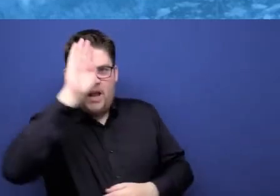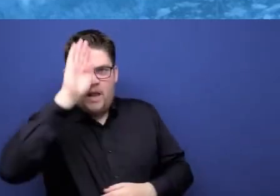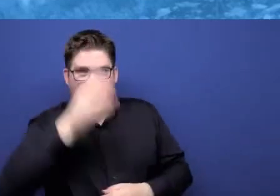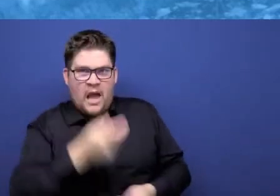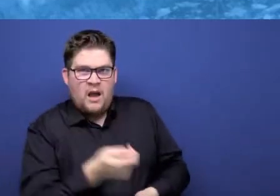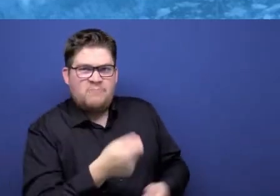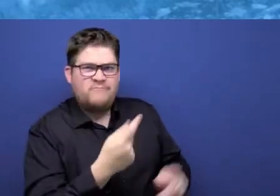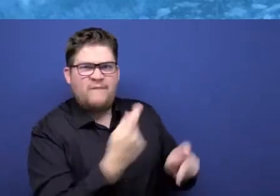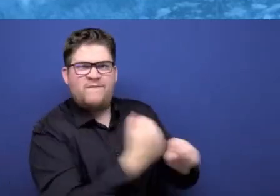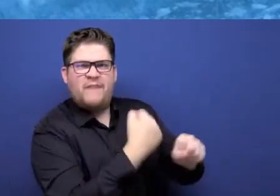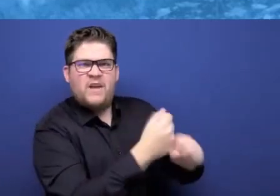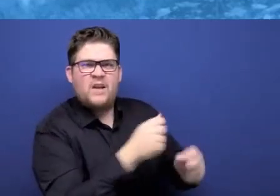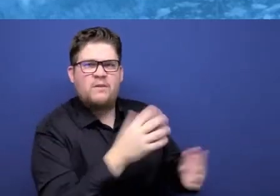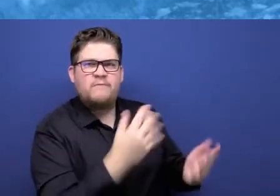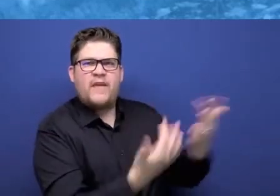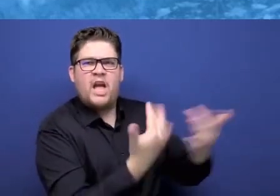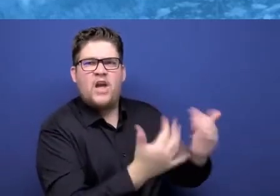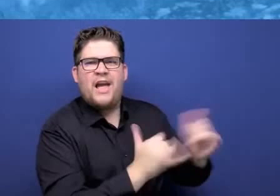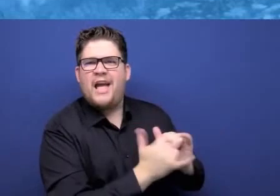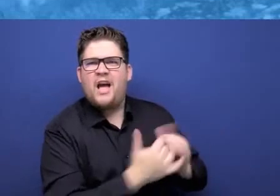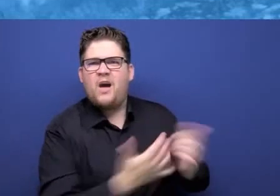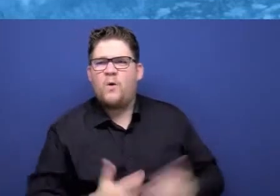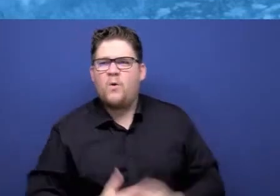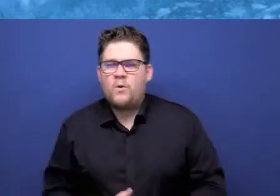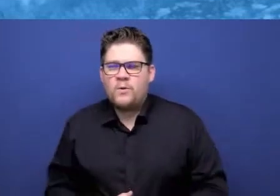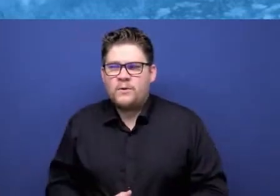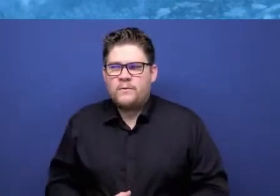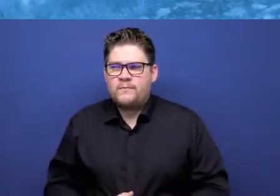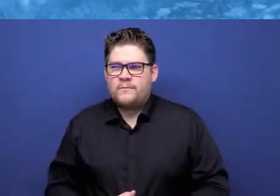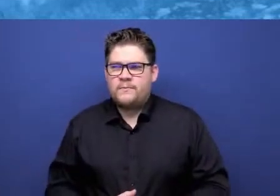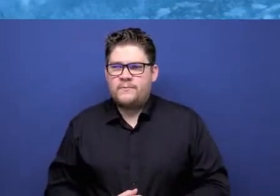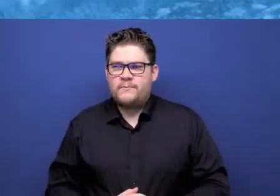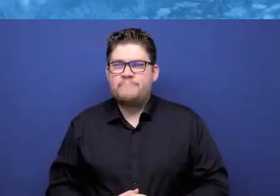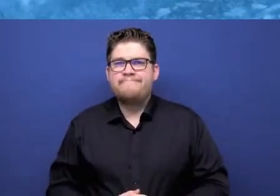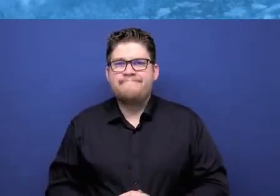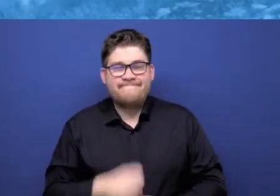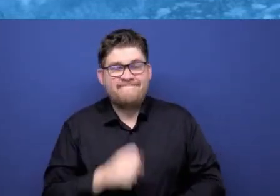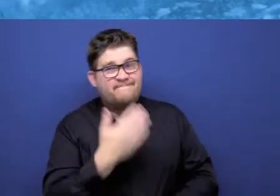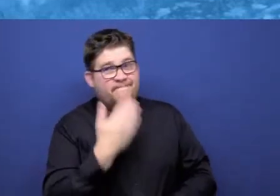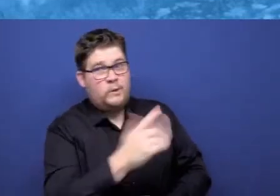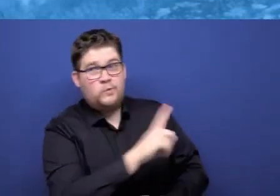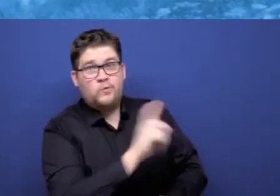question, and it's a combination of a number of tactics and it really depends